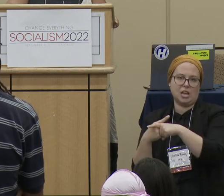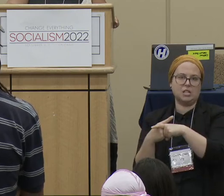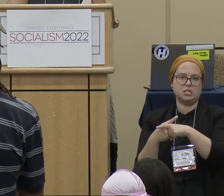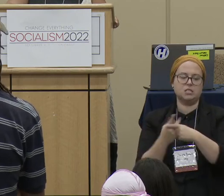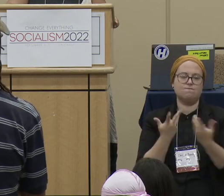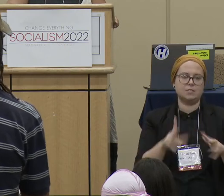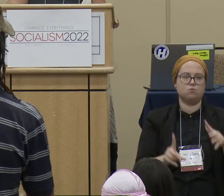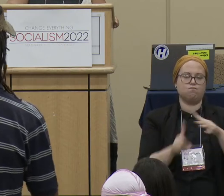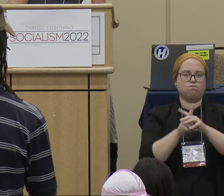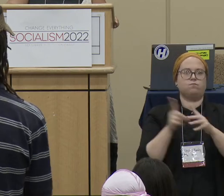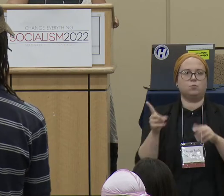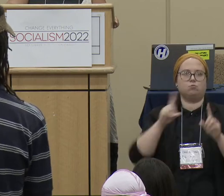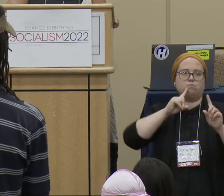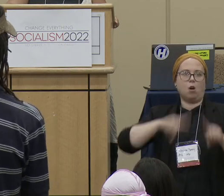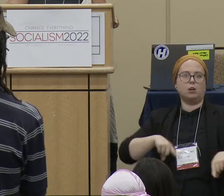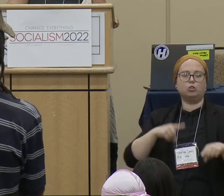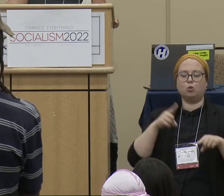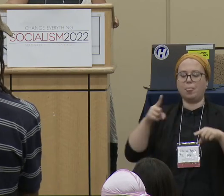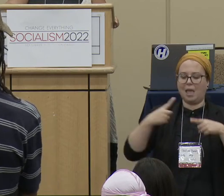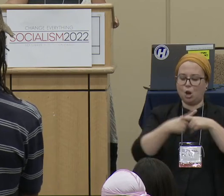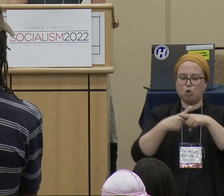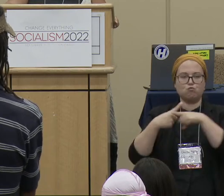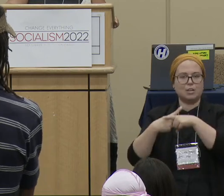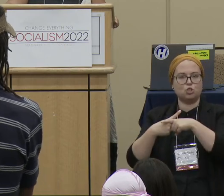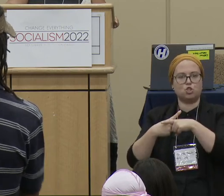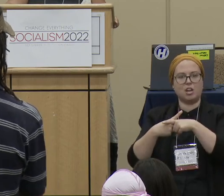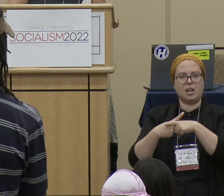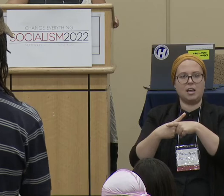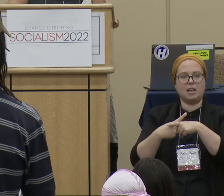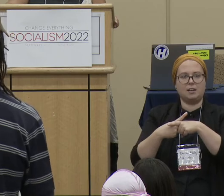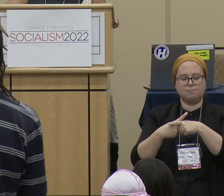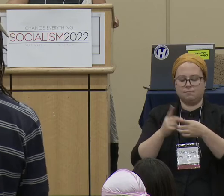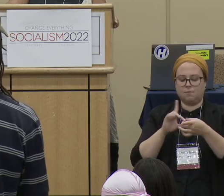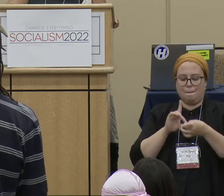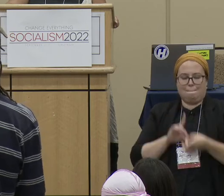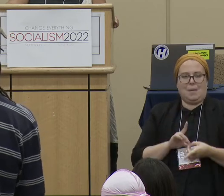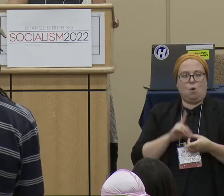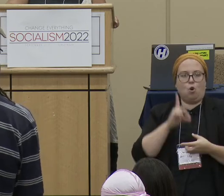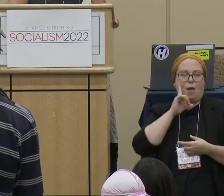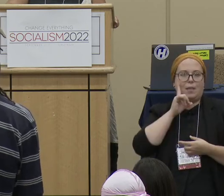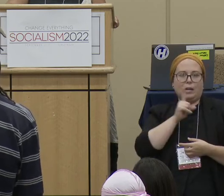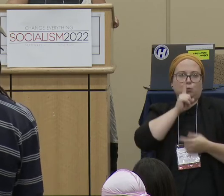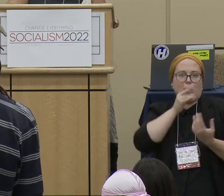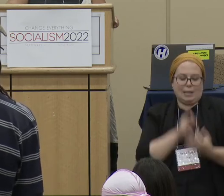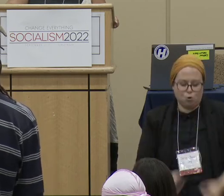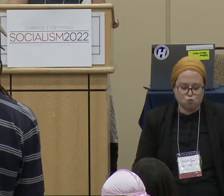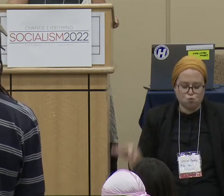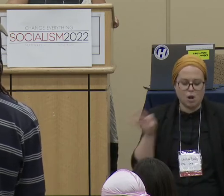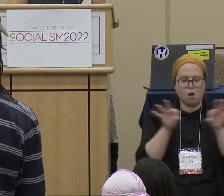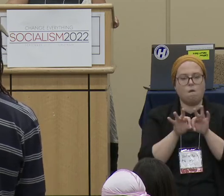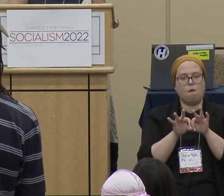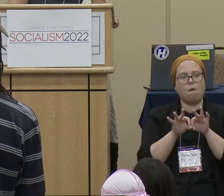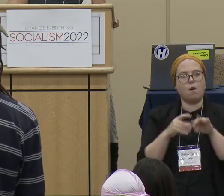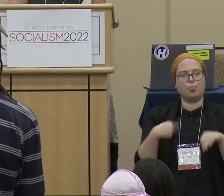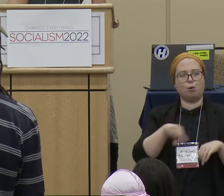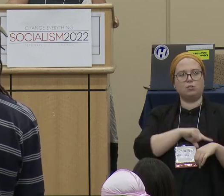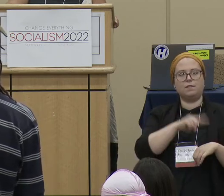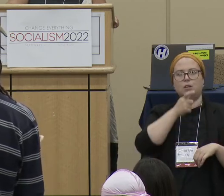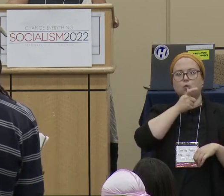conversation now is because the contradictions that have been coming up that you're responding to, these